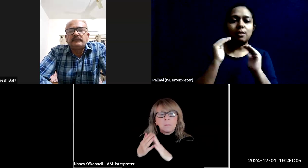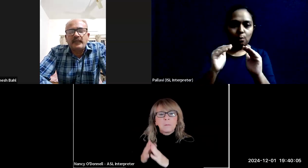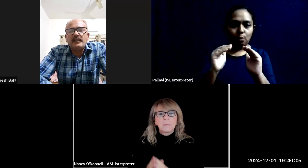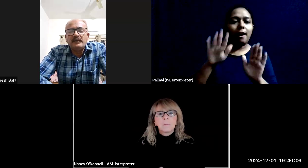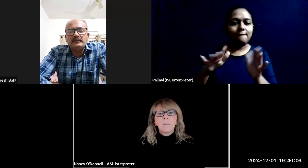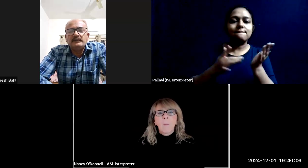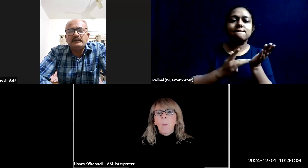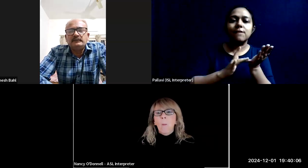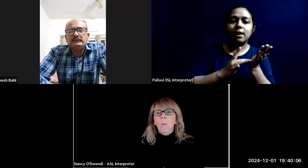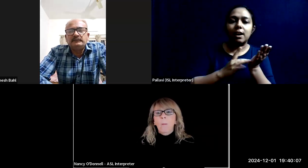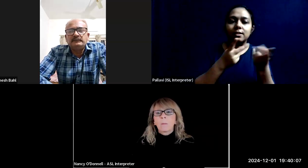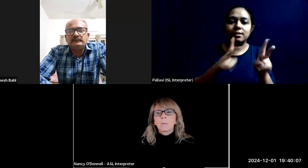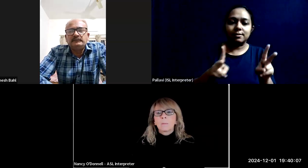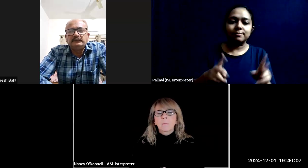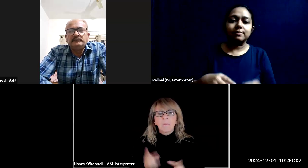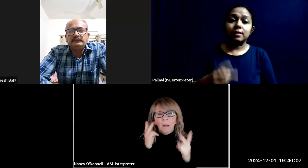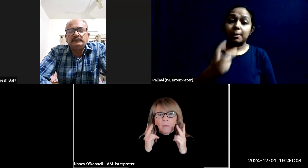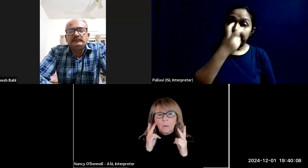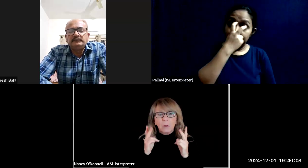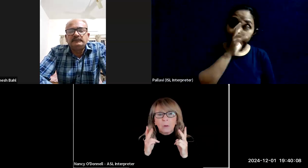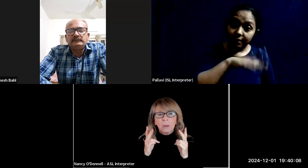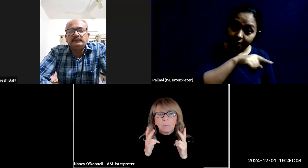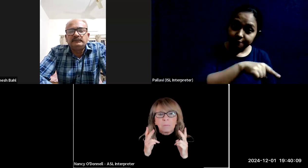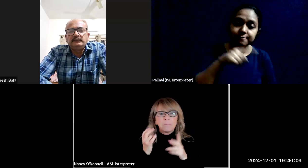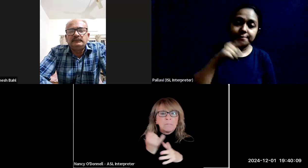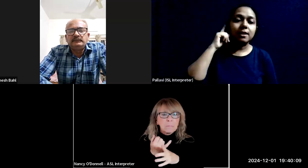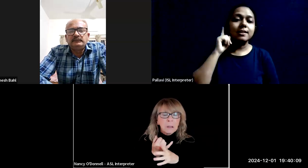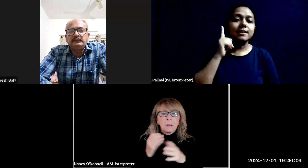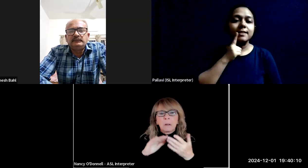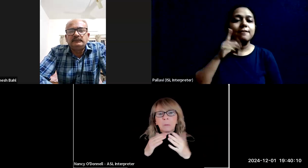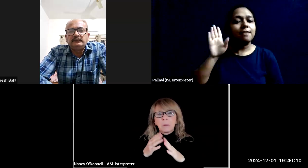visually impaired community, as well as the deaf community.